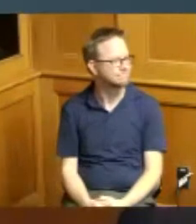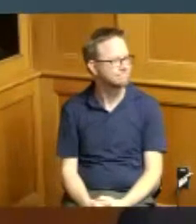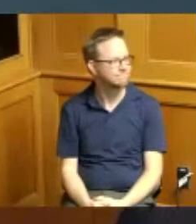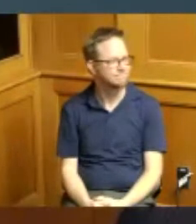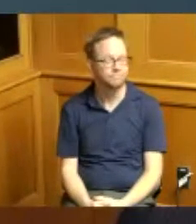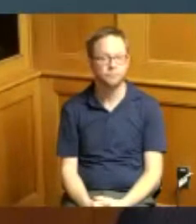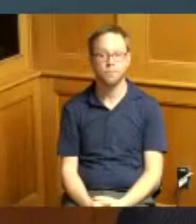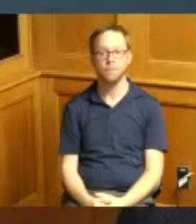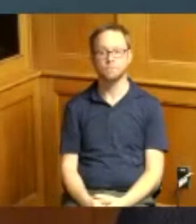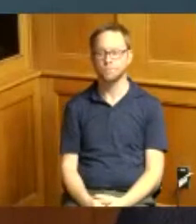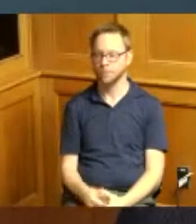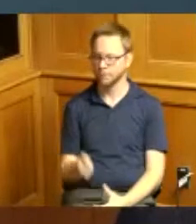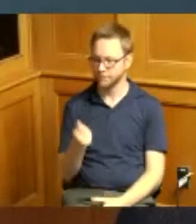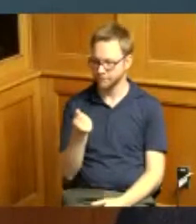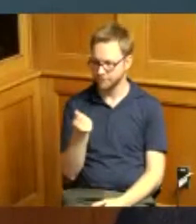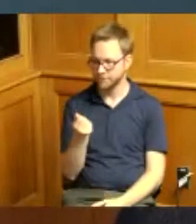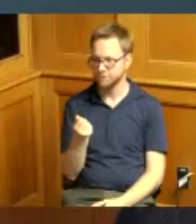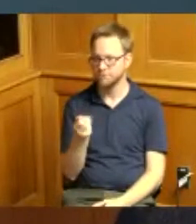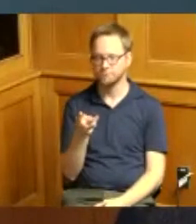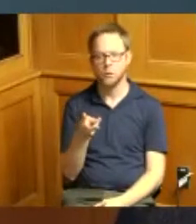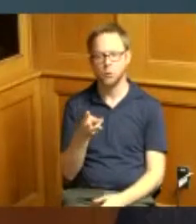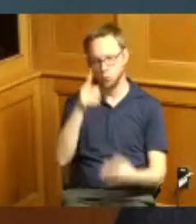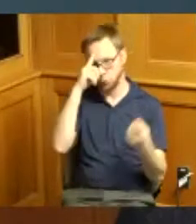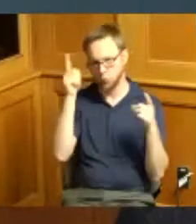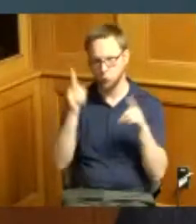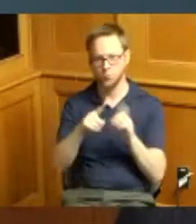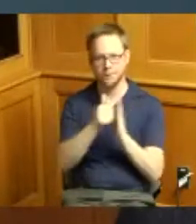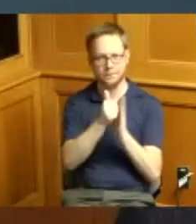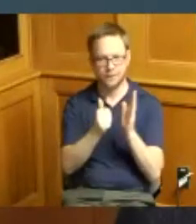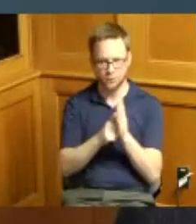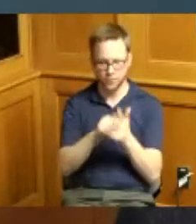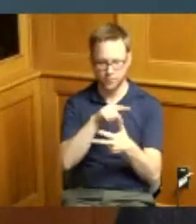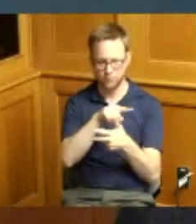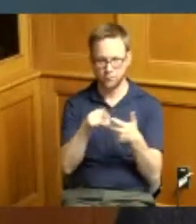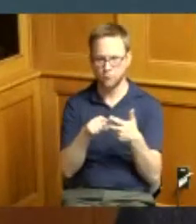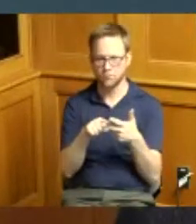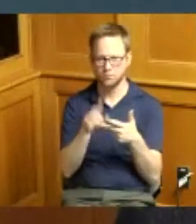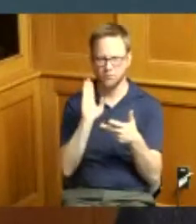so we have a few consent agenda items I was just going to go over a few of them